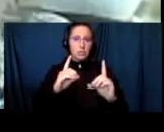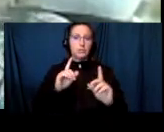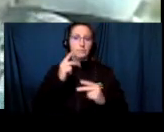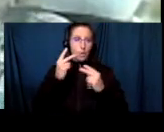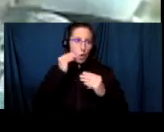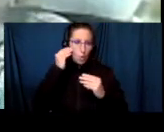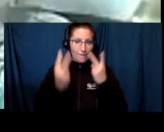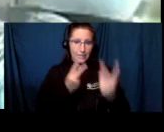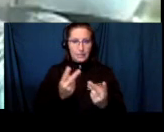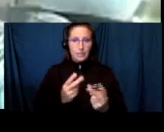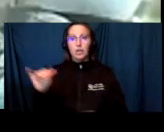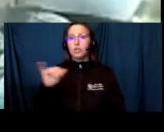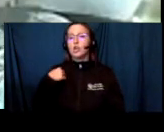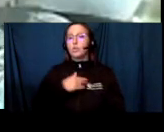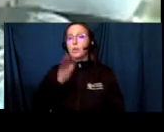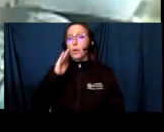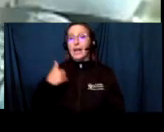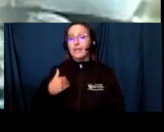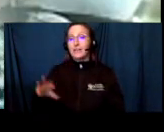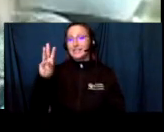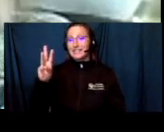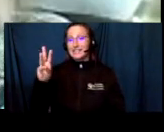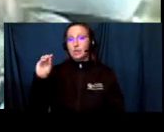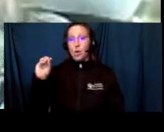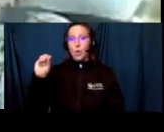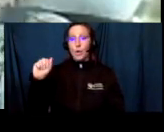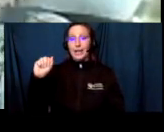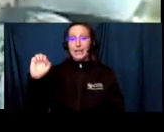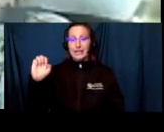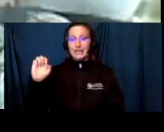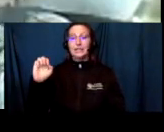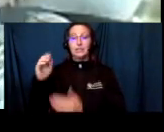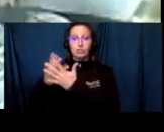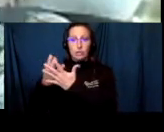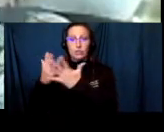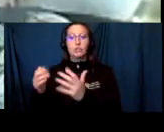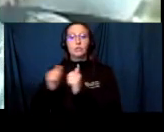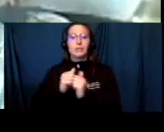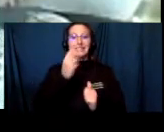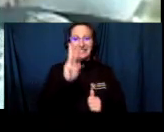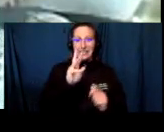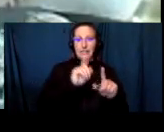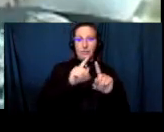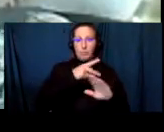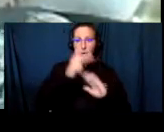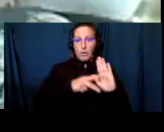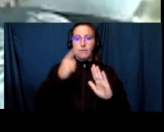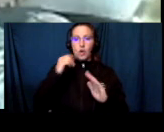six OAE screeners with six different programs as a pilot for home visiting to be able to